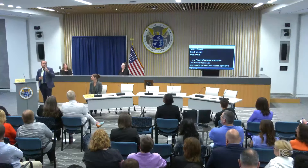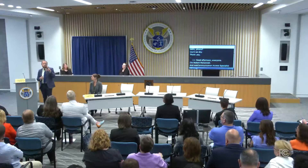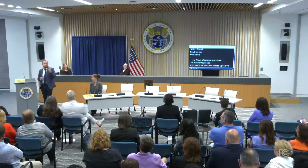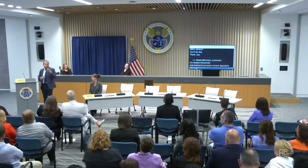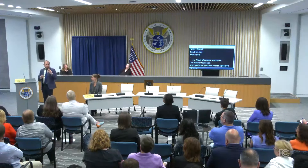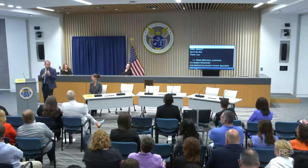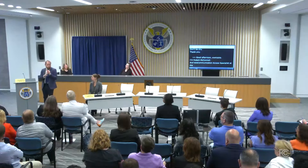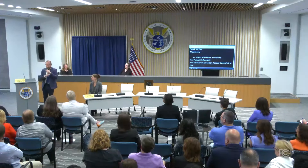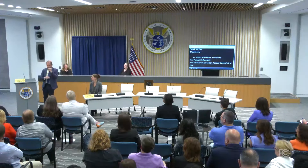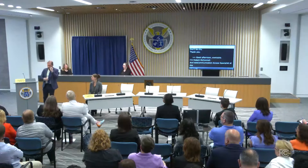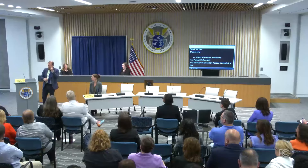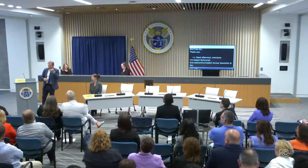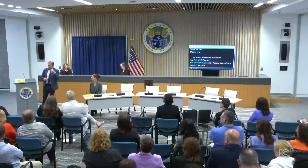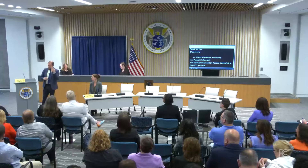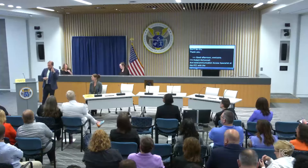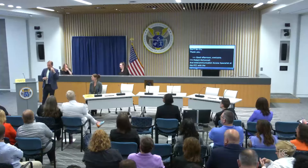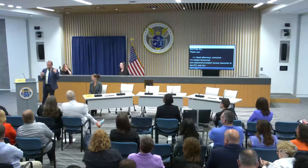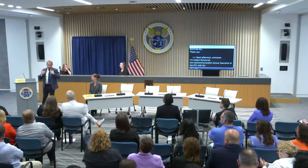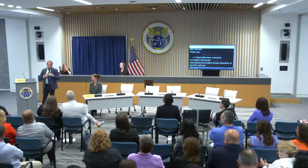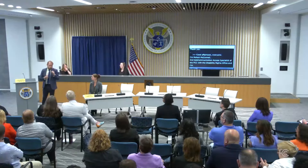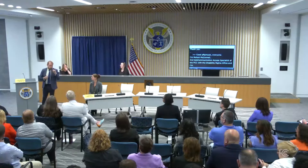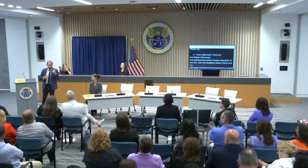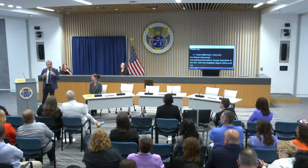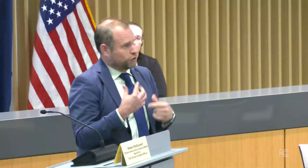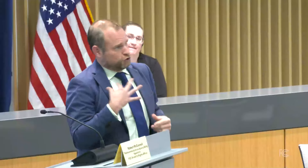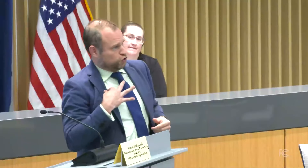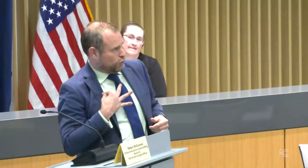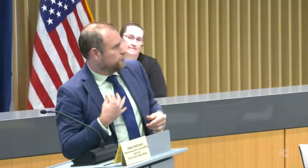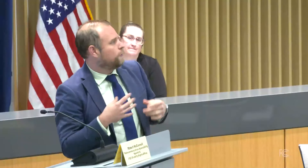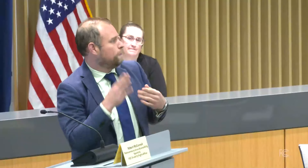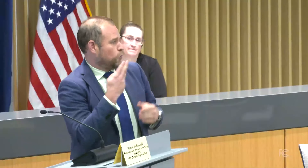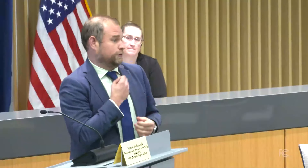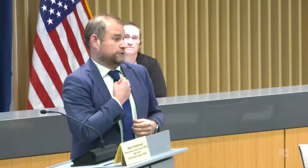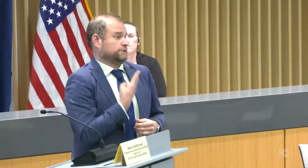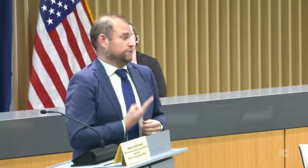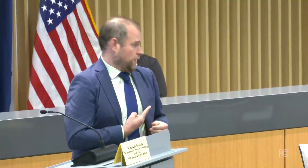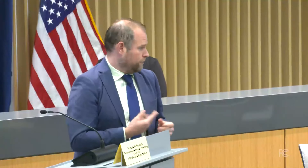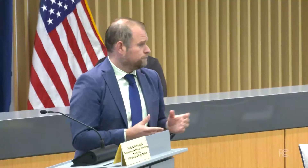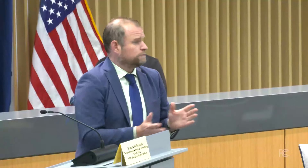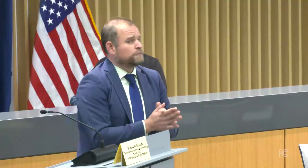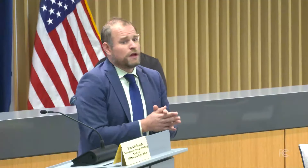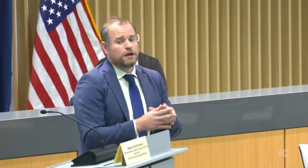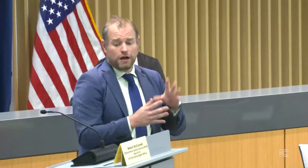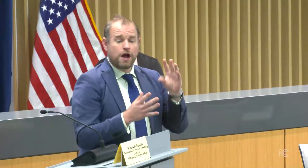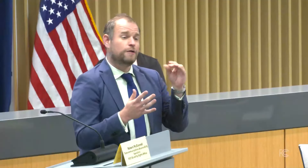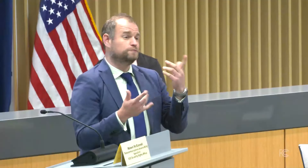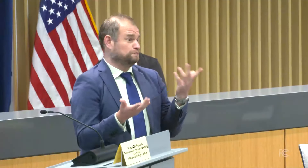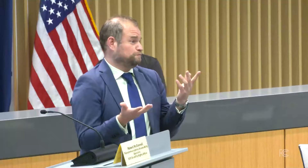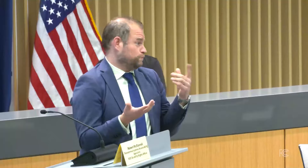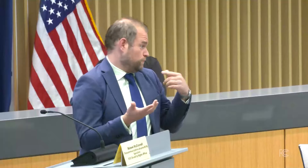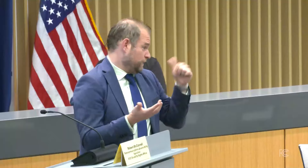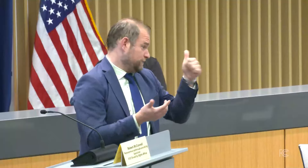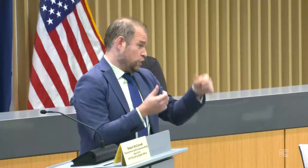EVERYONE. I'M ROBERT MCCONNELL.